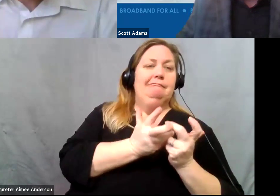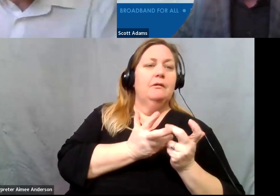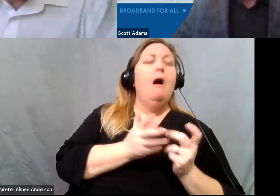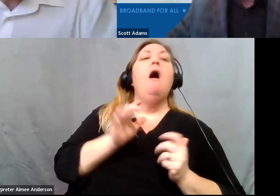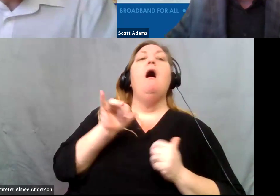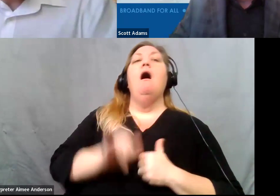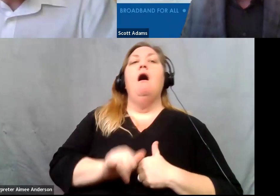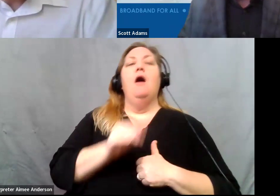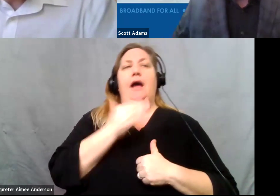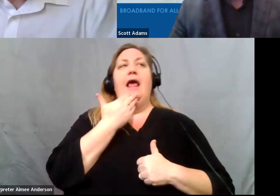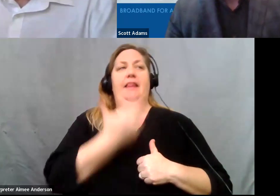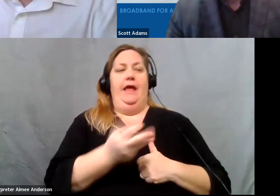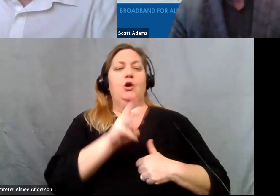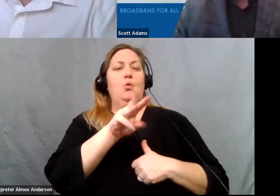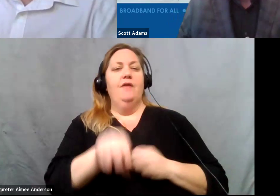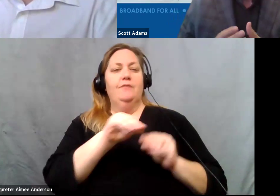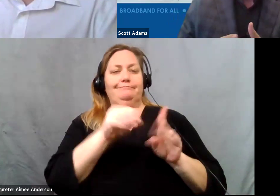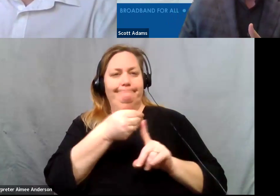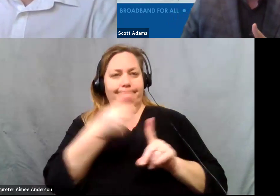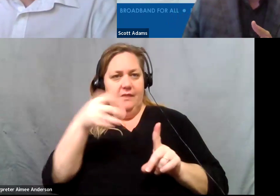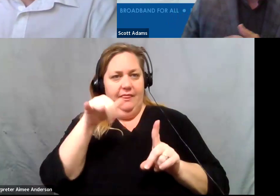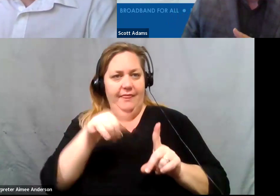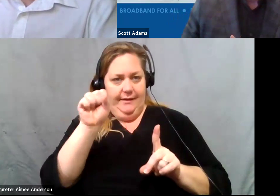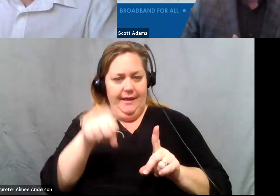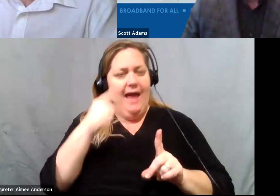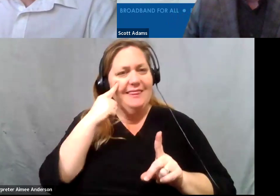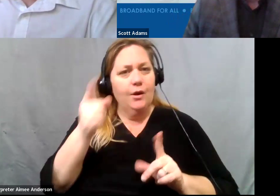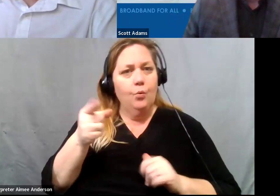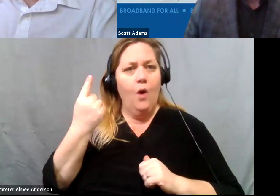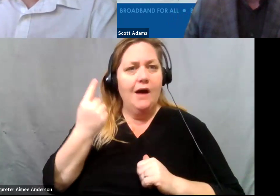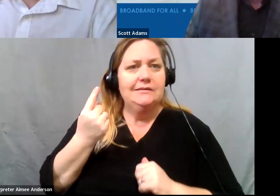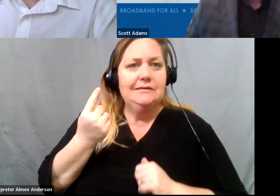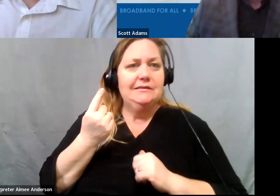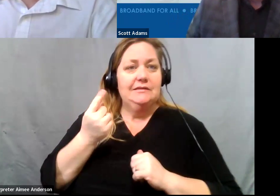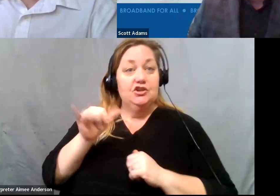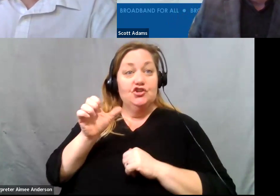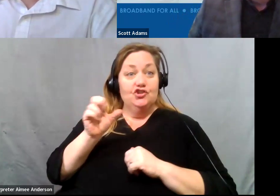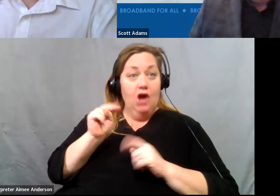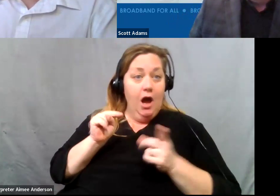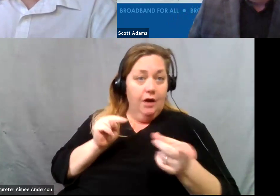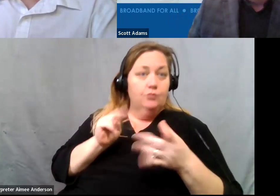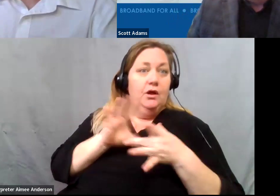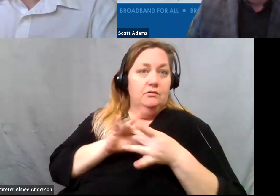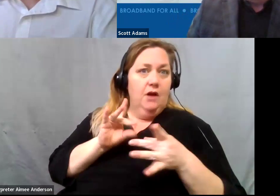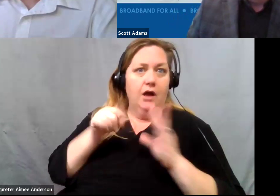clarifying that. I think, once Shawn’s going to talk and a lot of detail where we are going